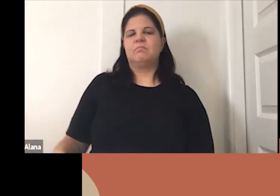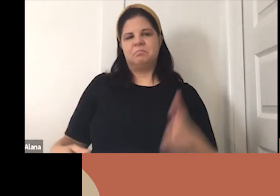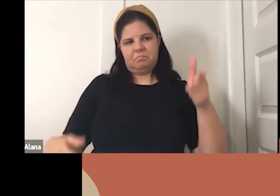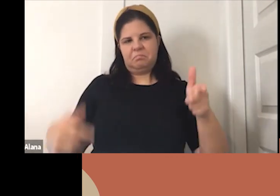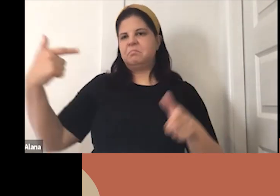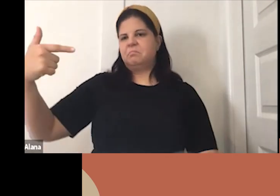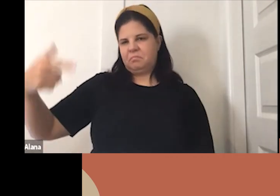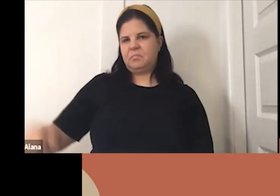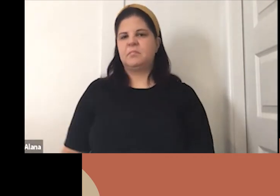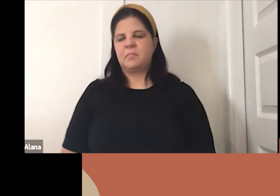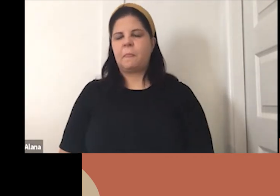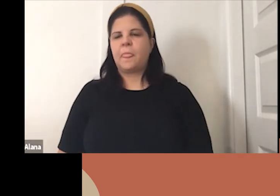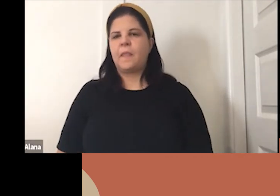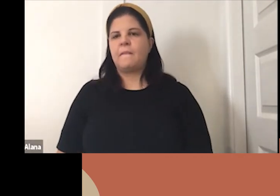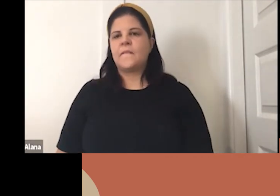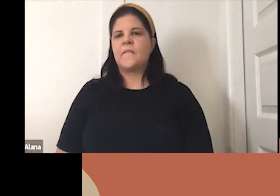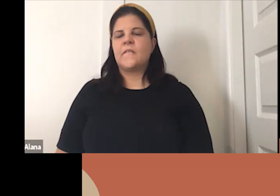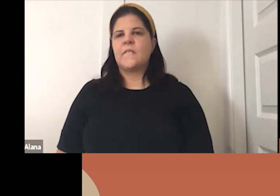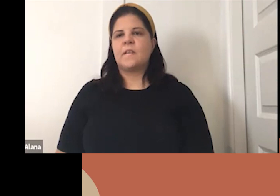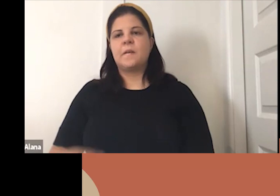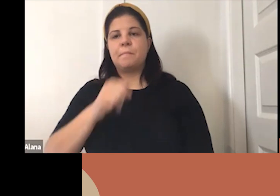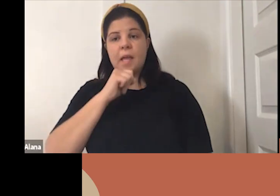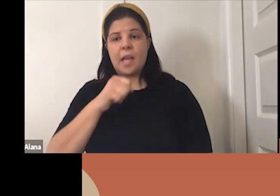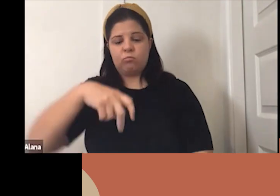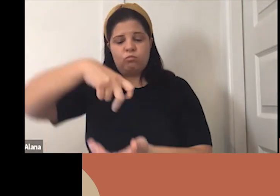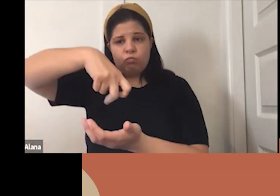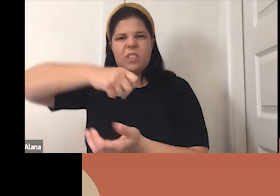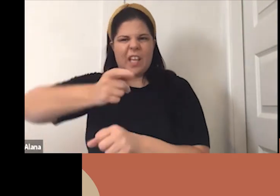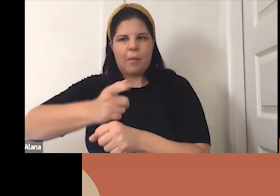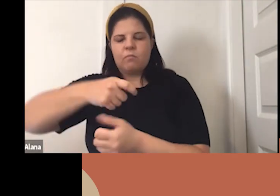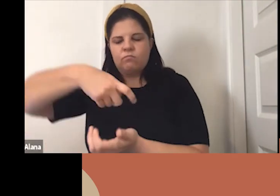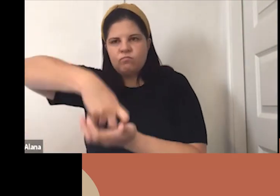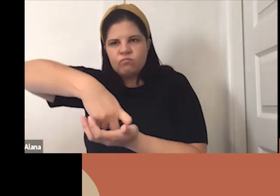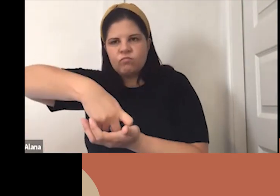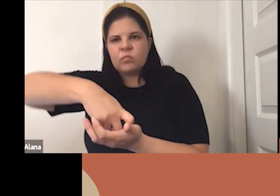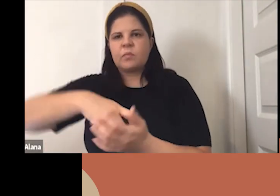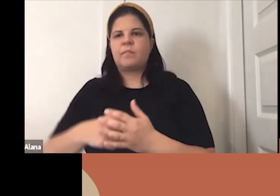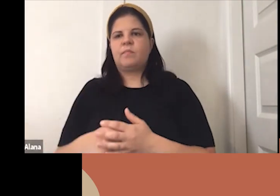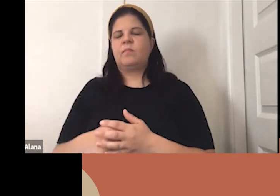The cameraman kneels before the window frame structure that I am behind.